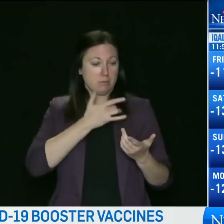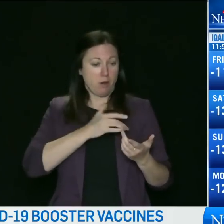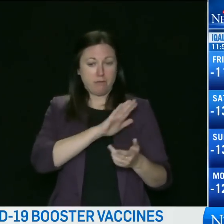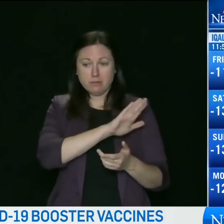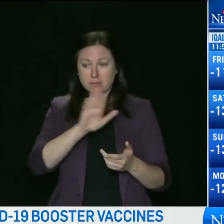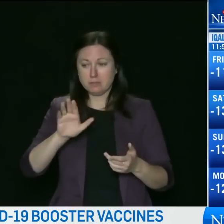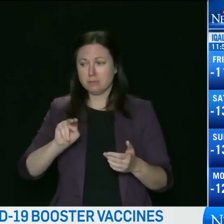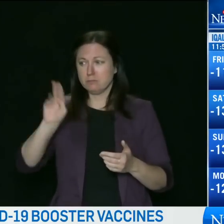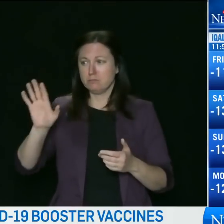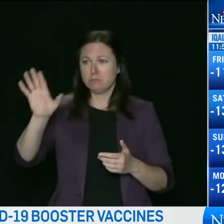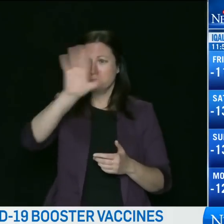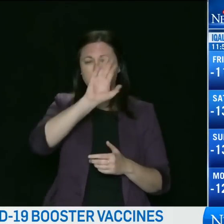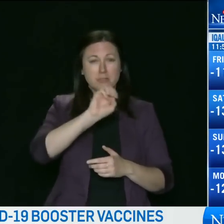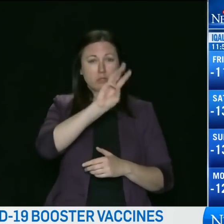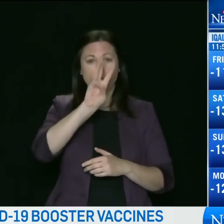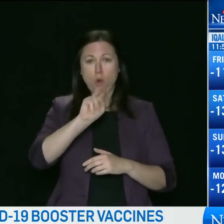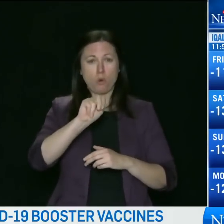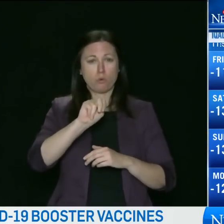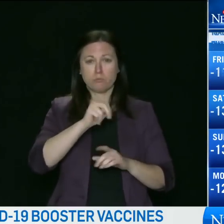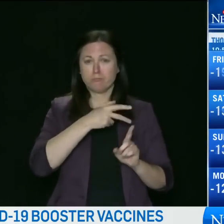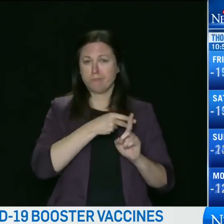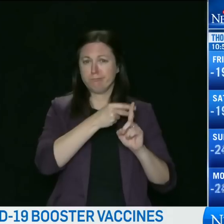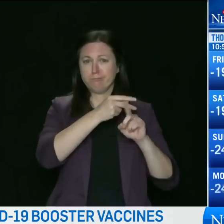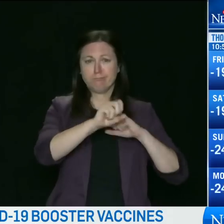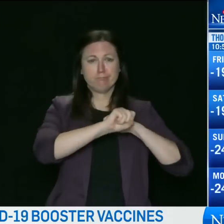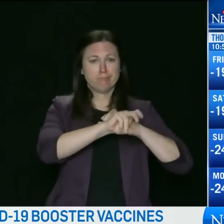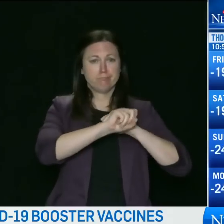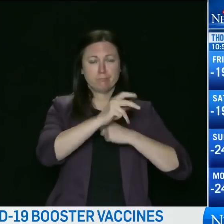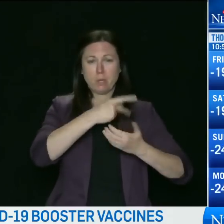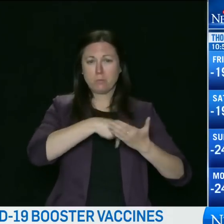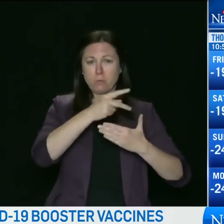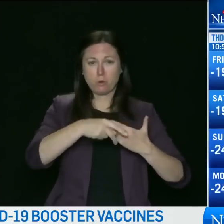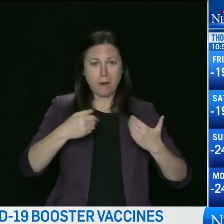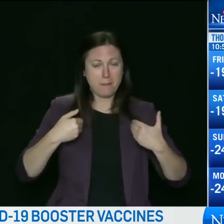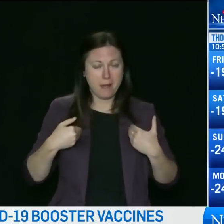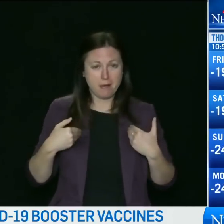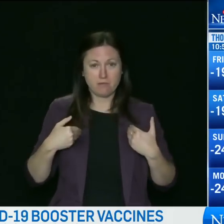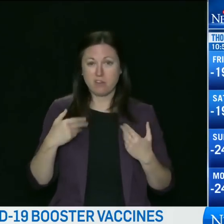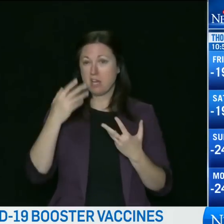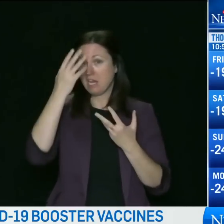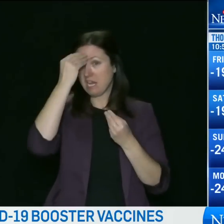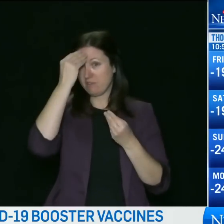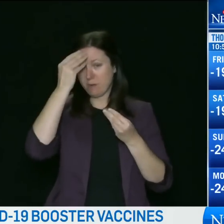END OF THE DAY, THE PROVINCES AND THE TERRITORIES HAVE THEIR